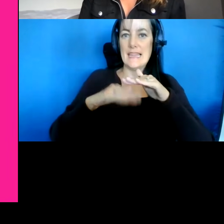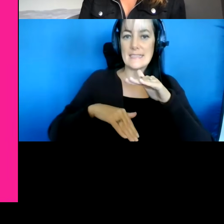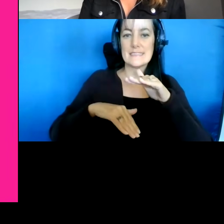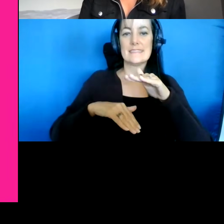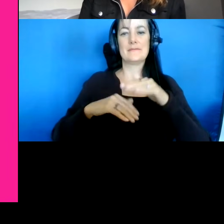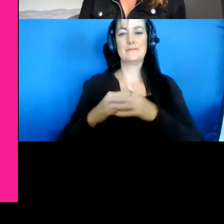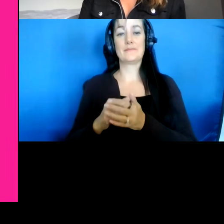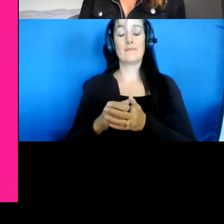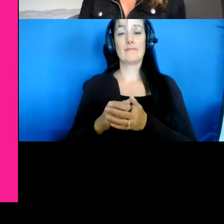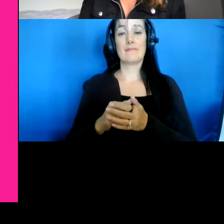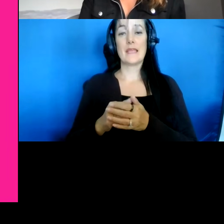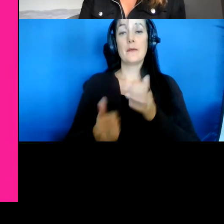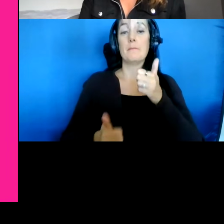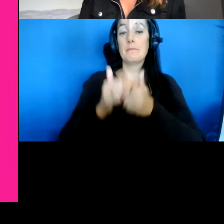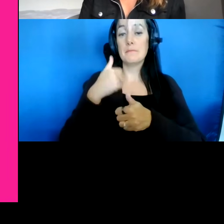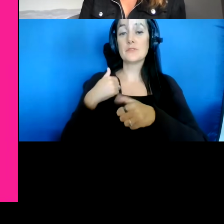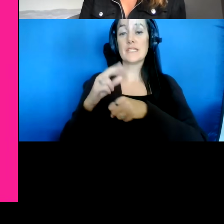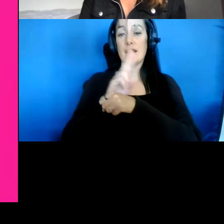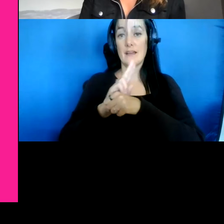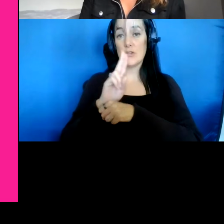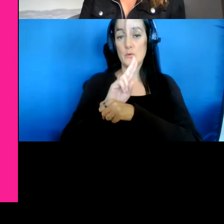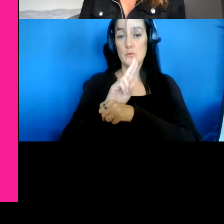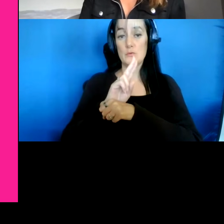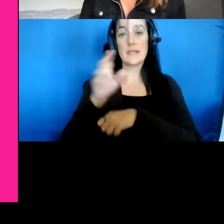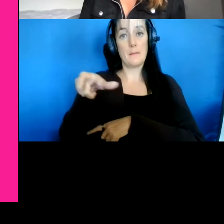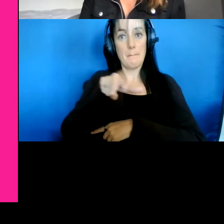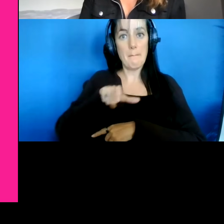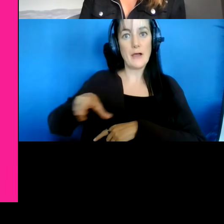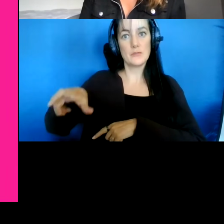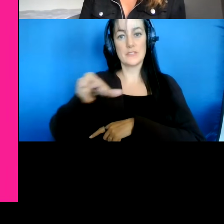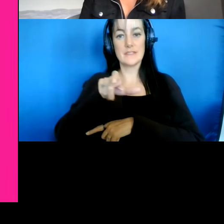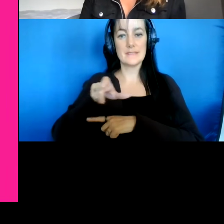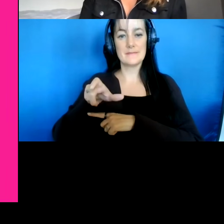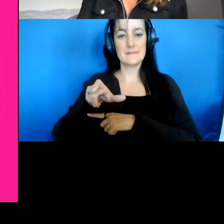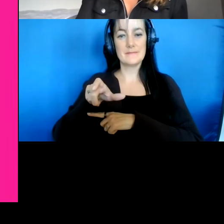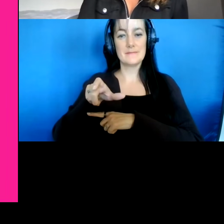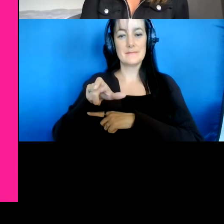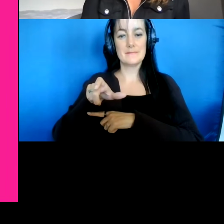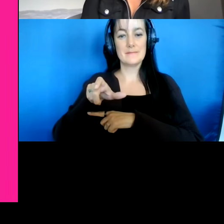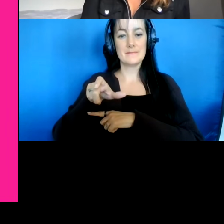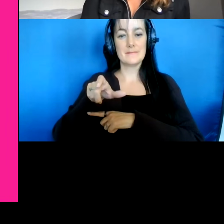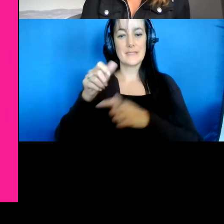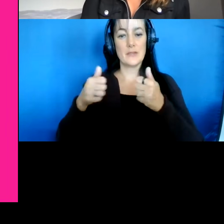I still have a a fair amount of control, and through voice dictation software.' So he completely